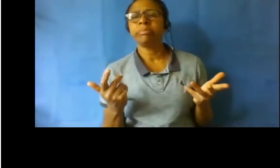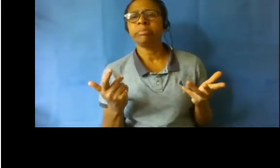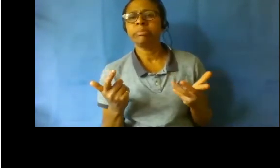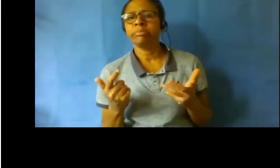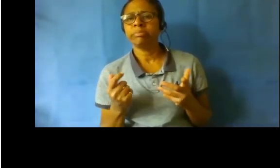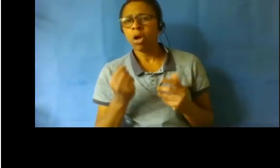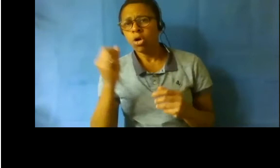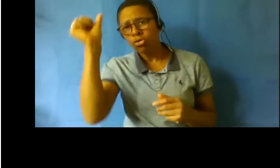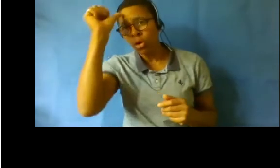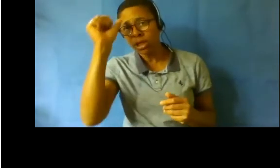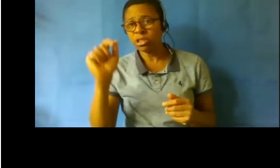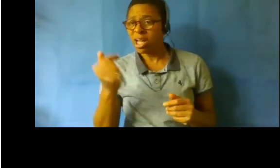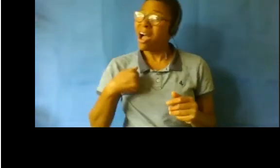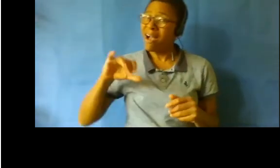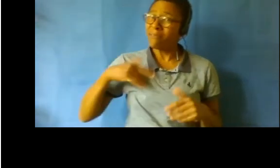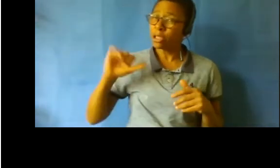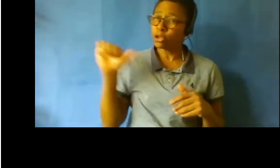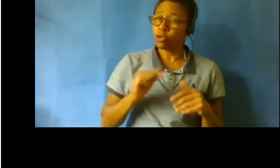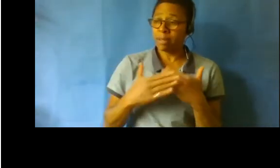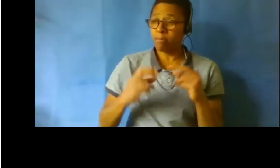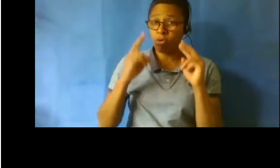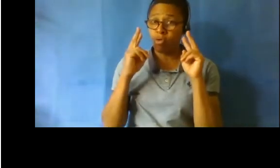things and be looking out for you and know what to put you on and what not to